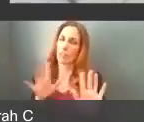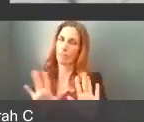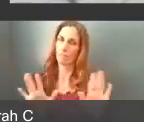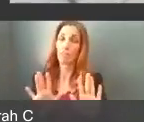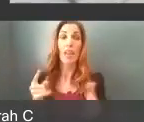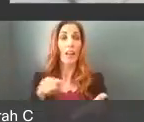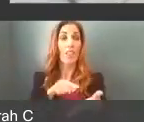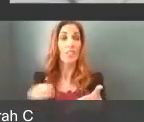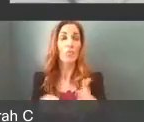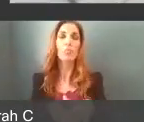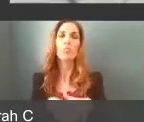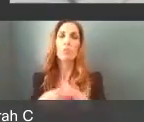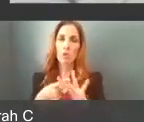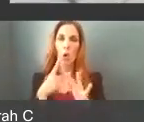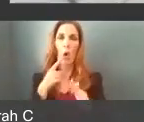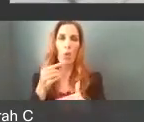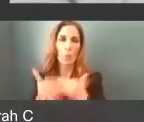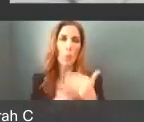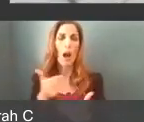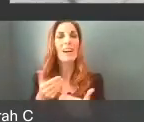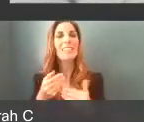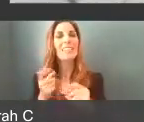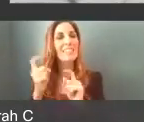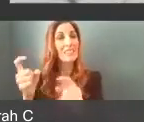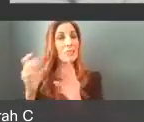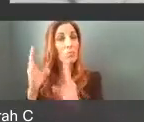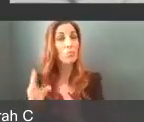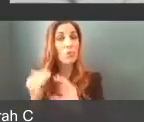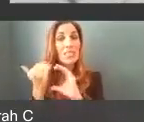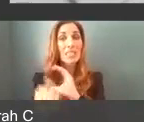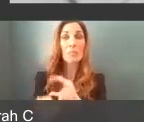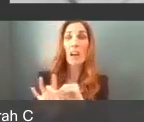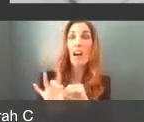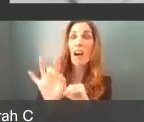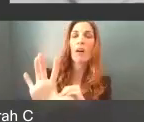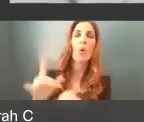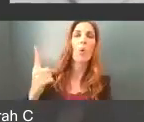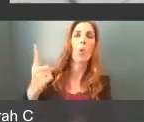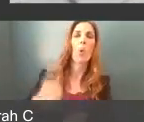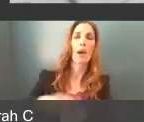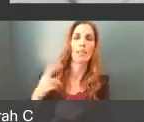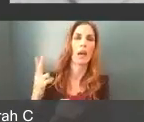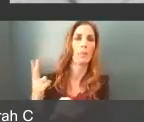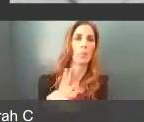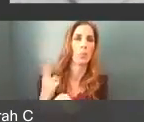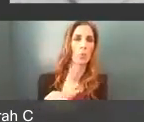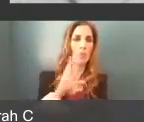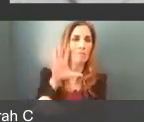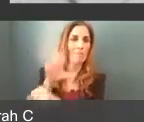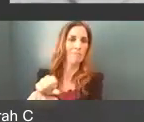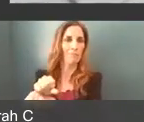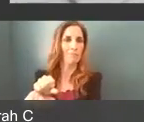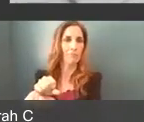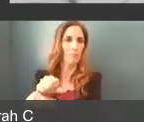each person a single-use token to book their vaccine appointment. This will